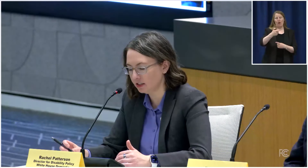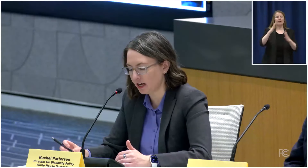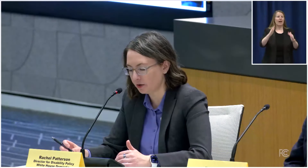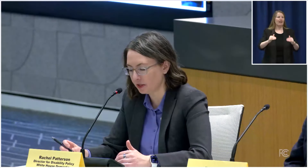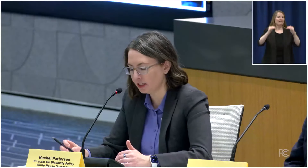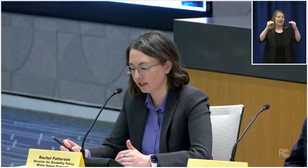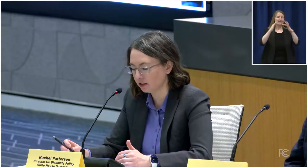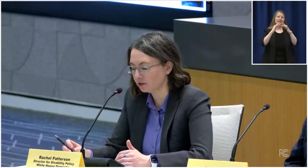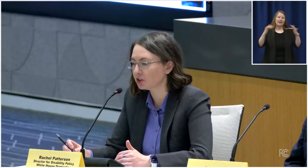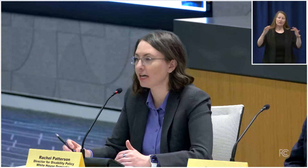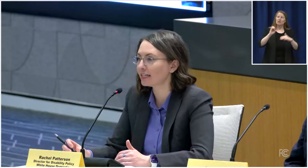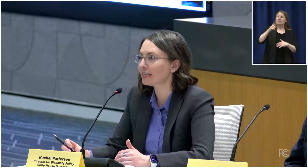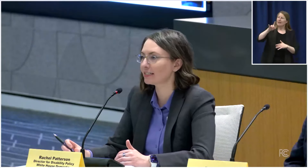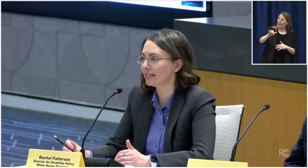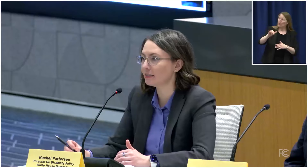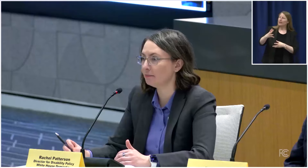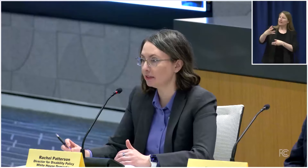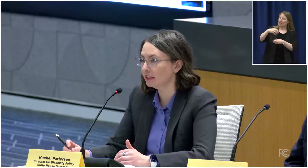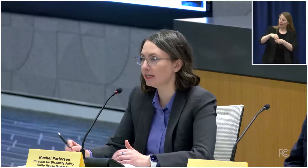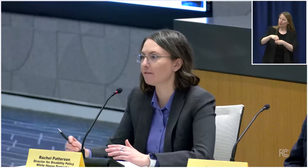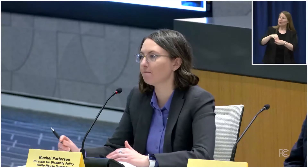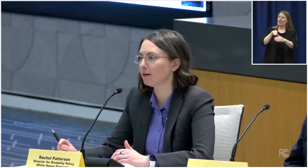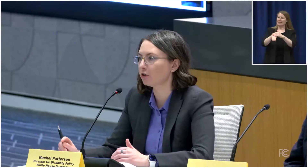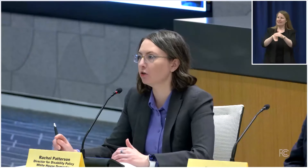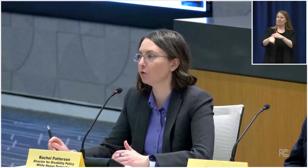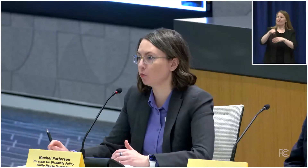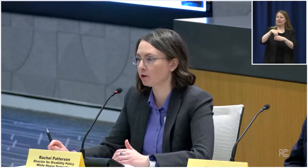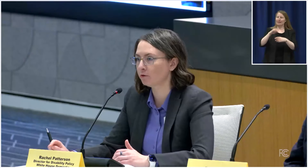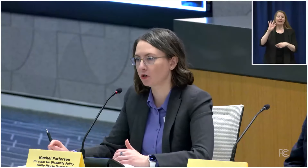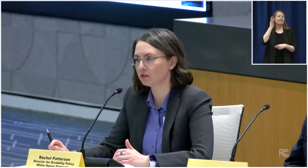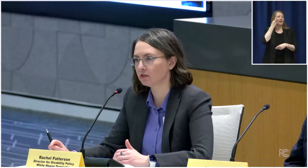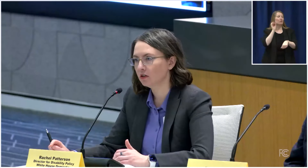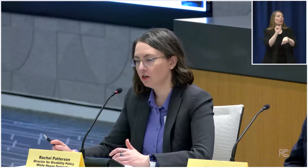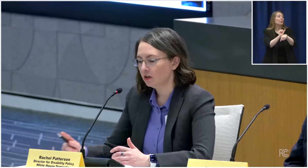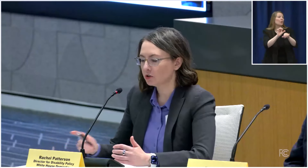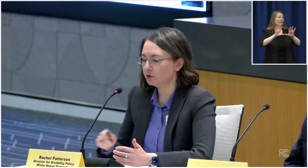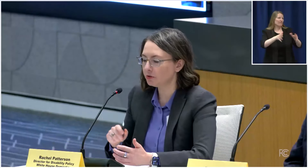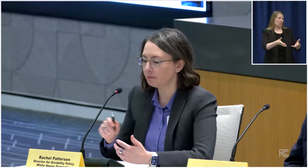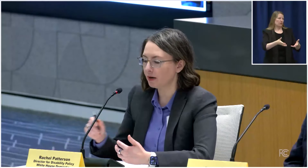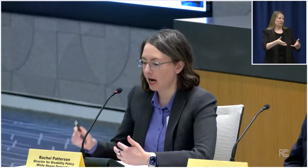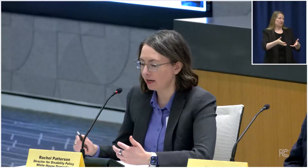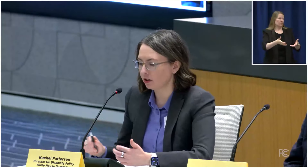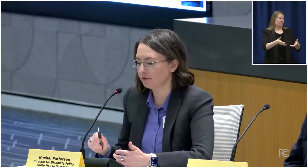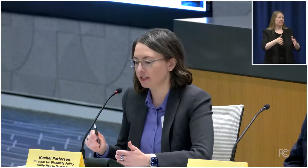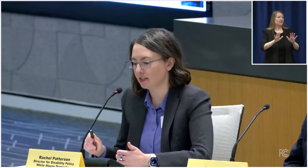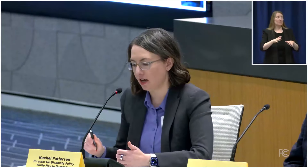TAKING IT SERIOUSLY AND WE WANT TO SEE IMPROVEMENTS. AND THEN THE LAST EXECUTIVE